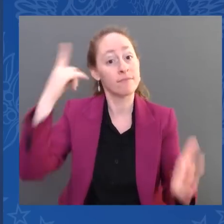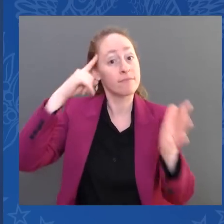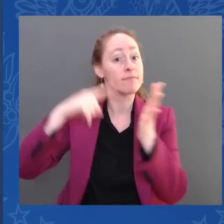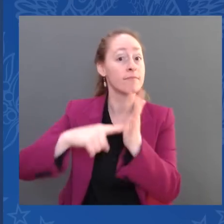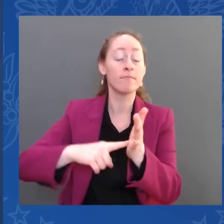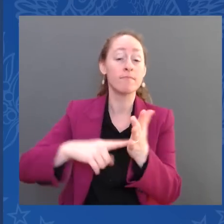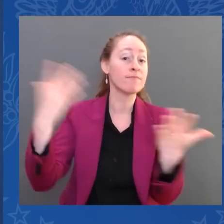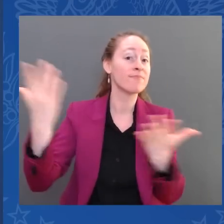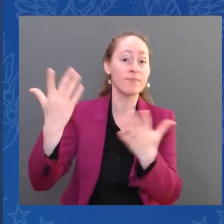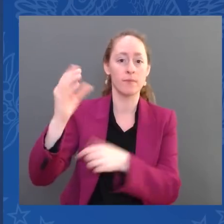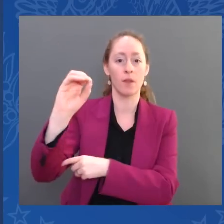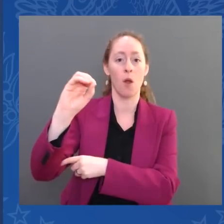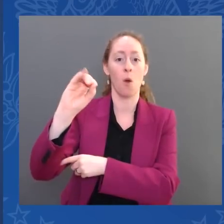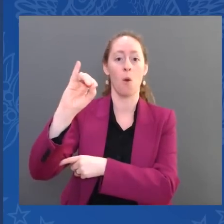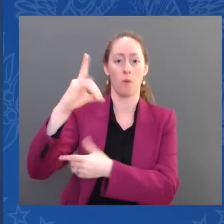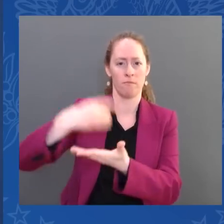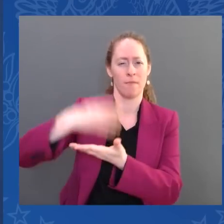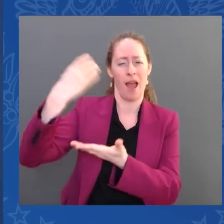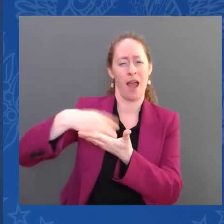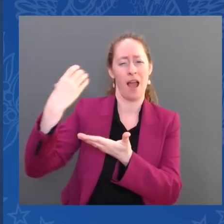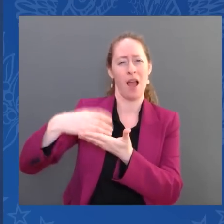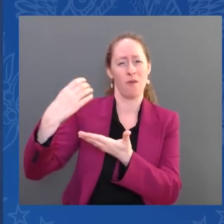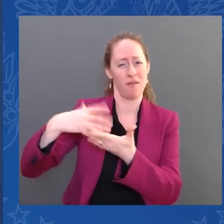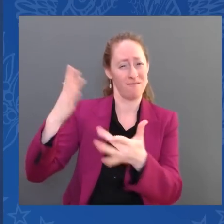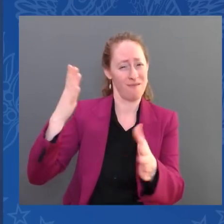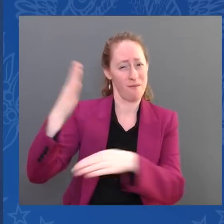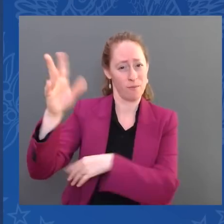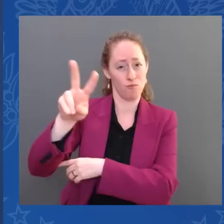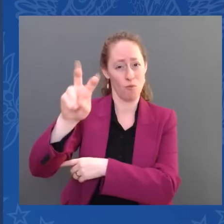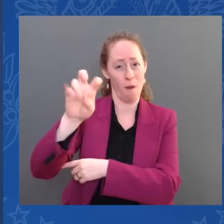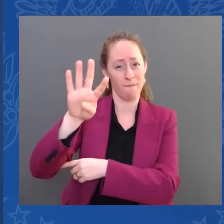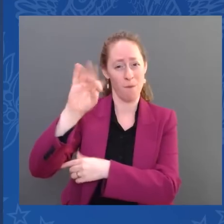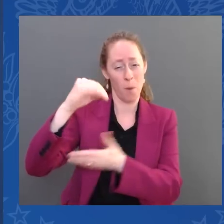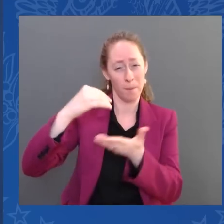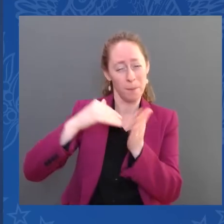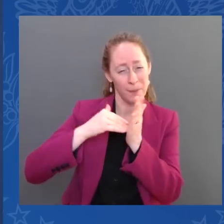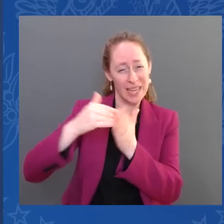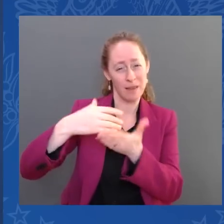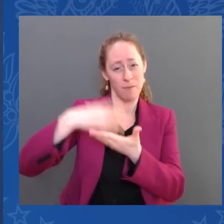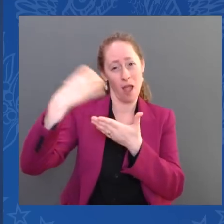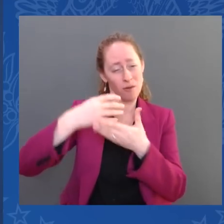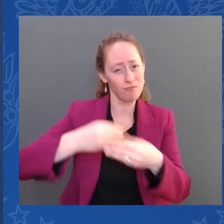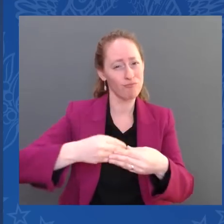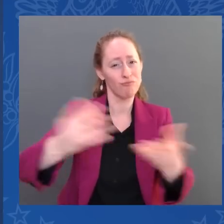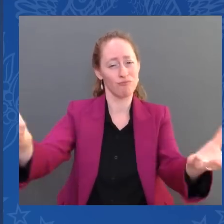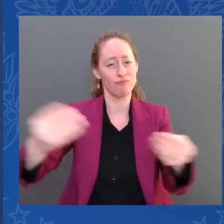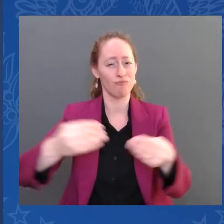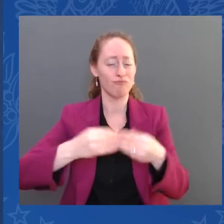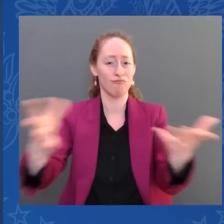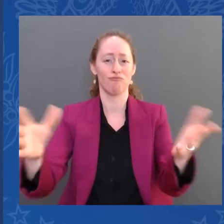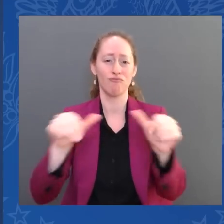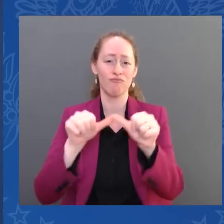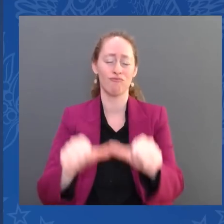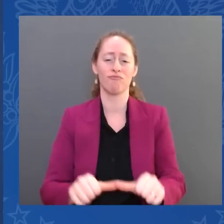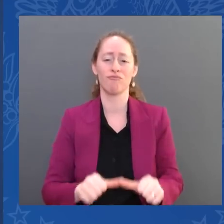and keep prices from rising even more. I directed the sale of gasoline using homegrown biofuels this summer.